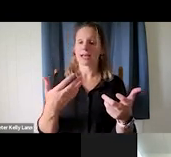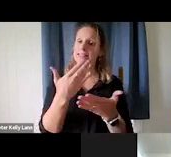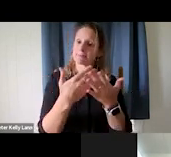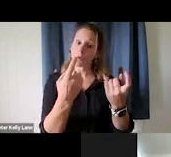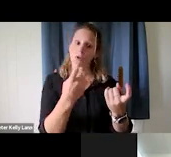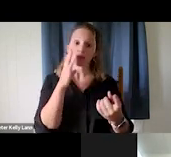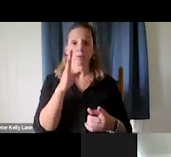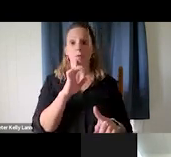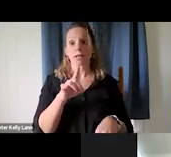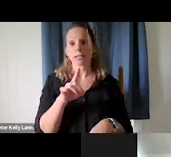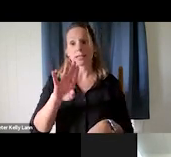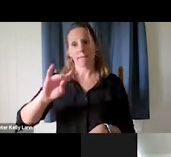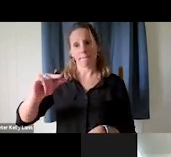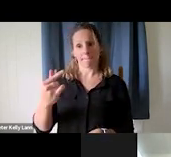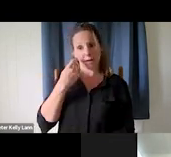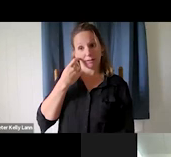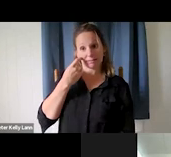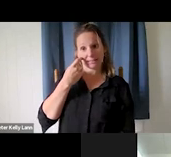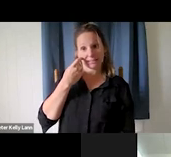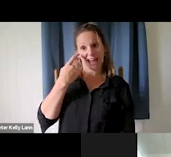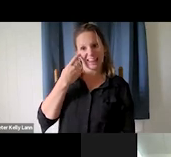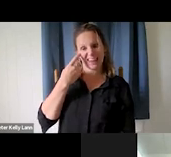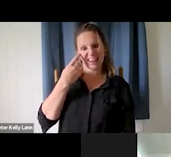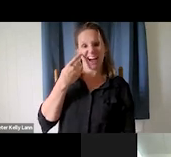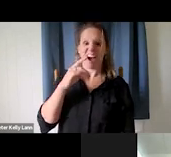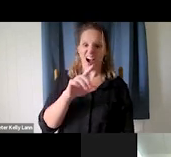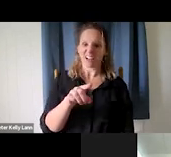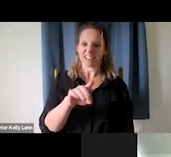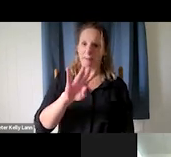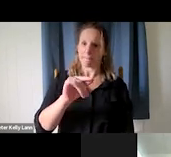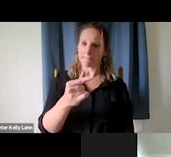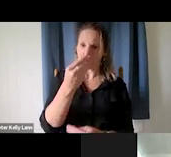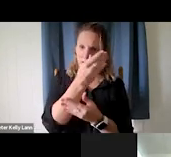And since Bug just went, I thought Bug could share a little bit about the research